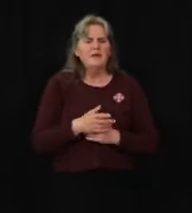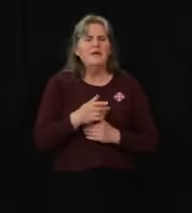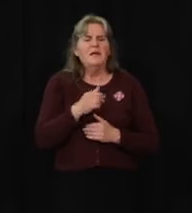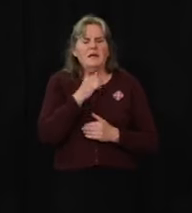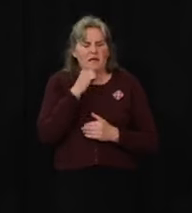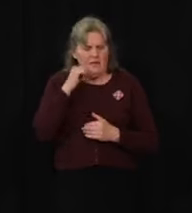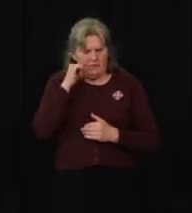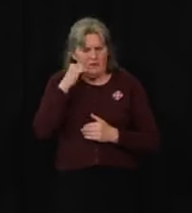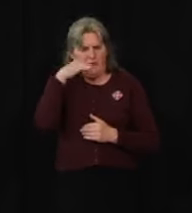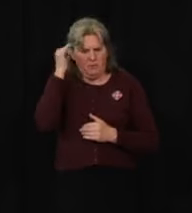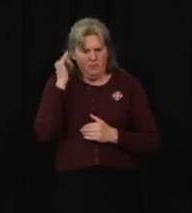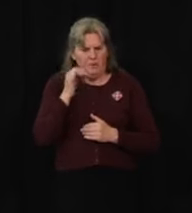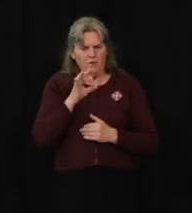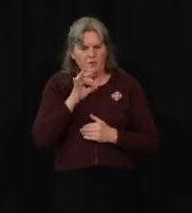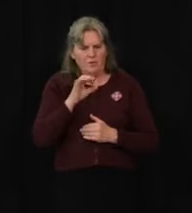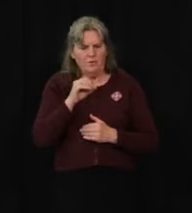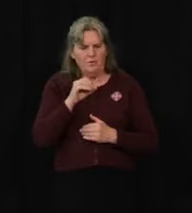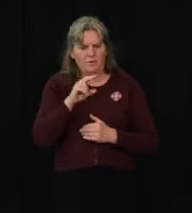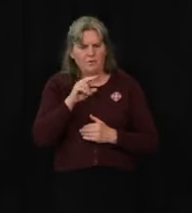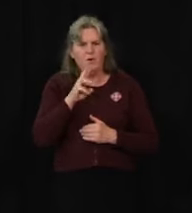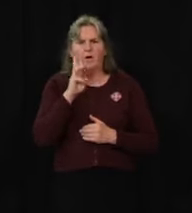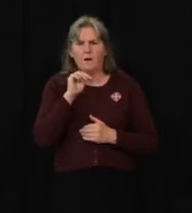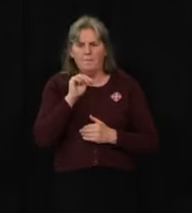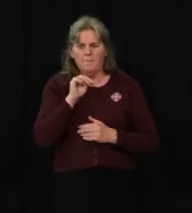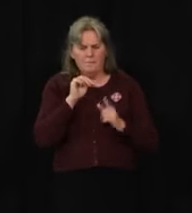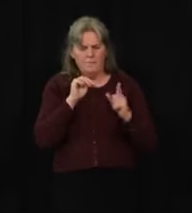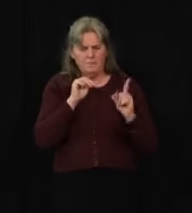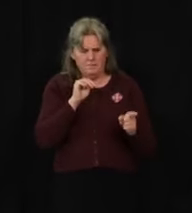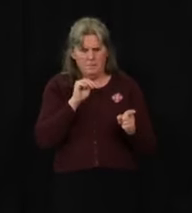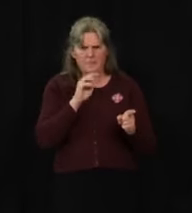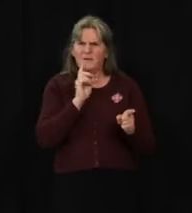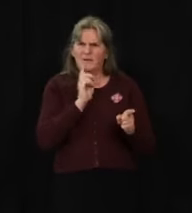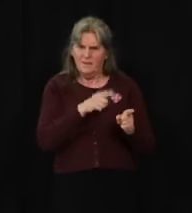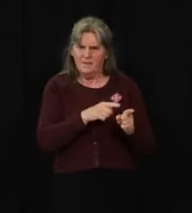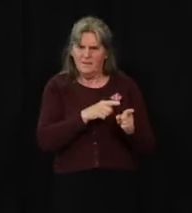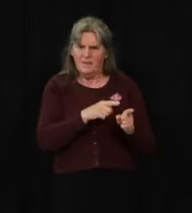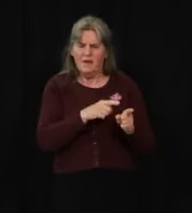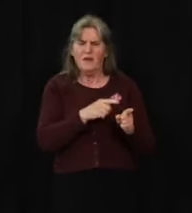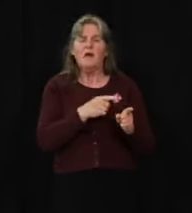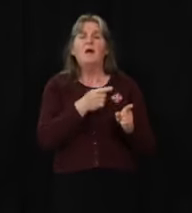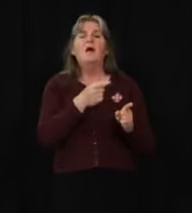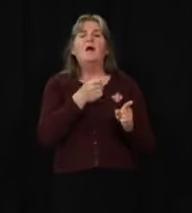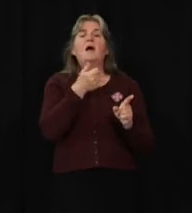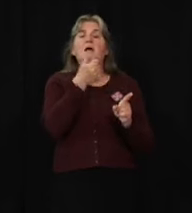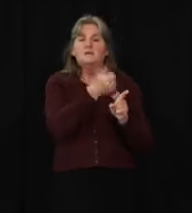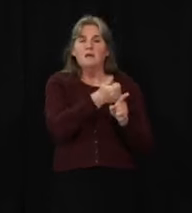be lost to trigger going backwards? Do we have to lose all of those points to move back or just one